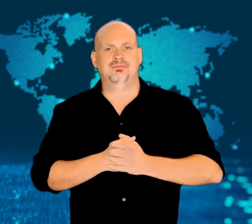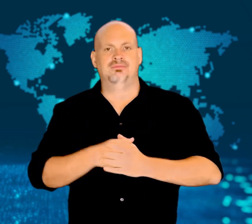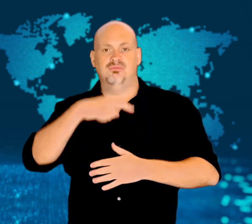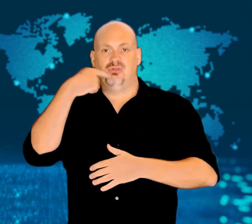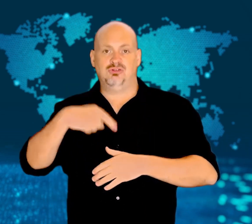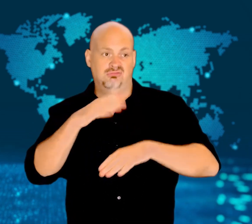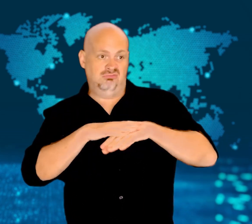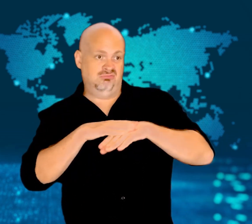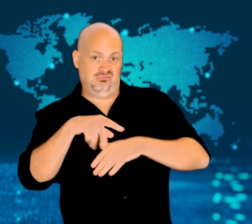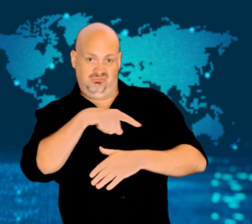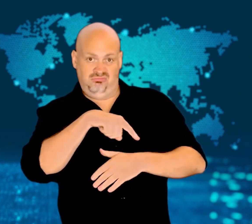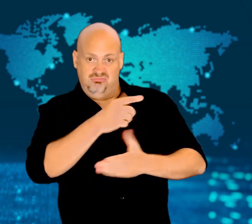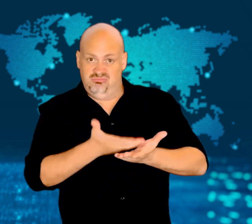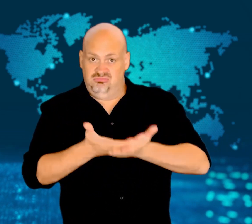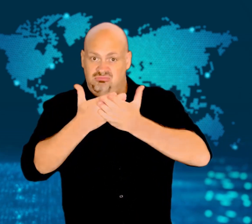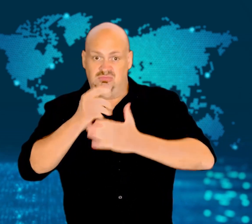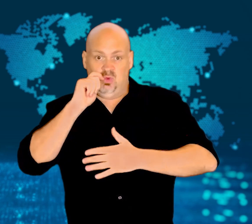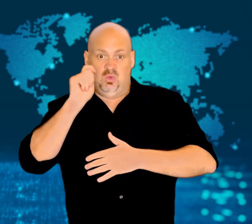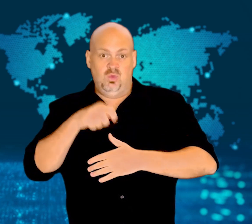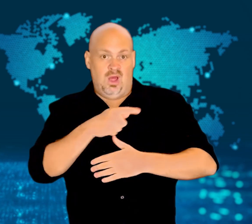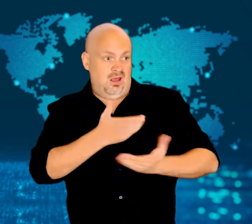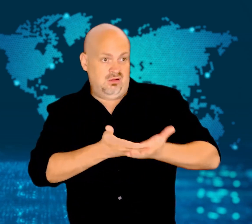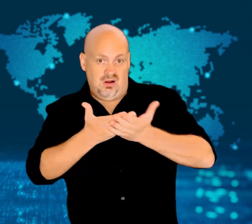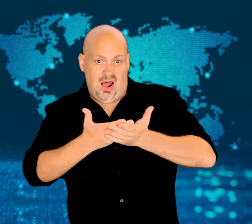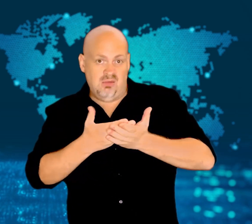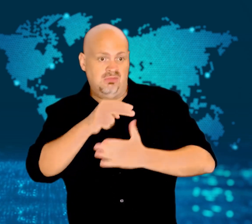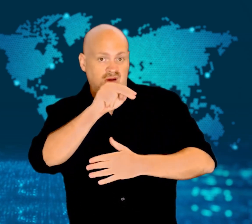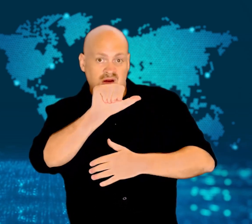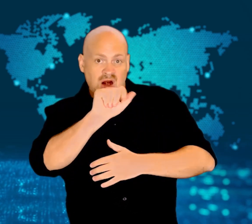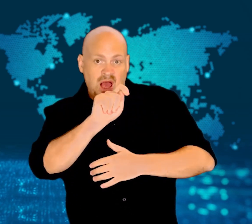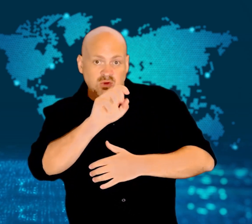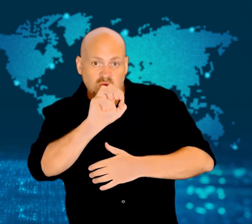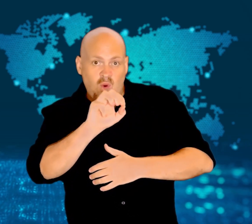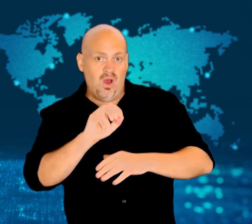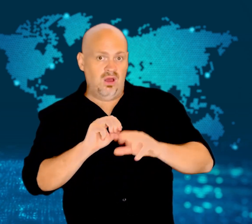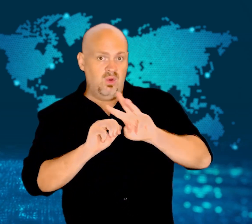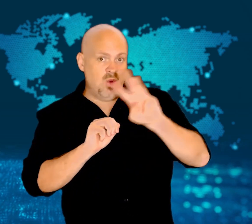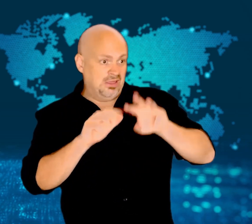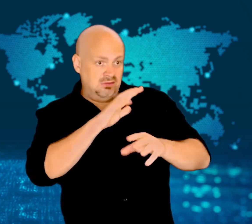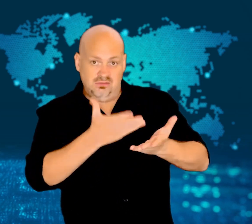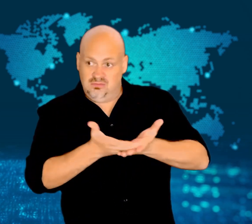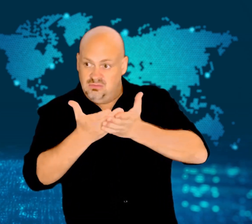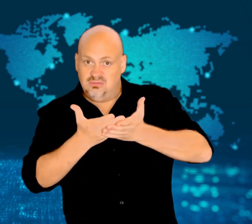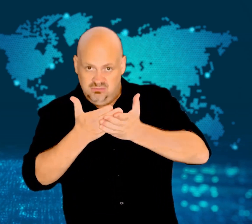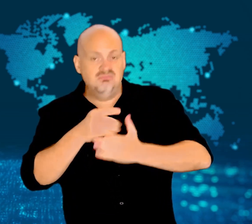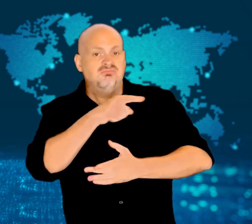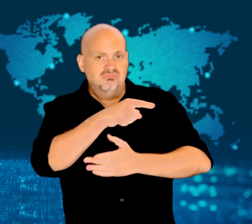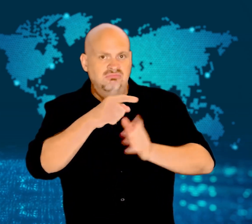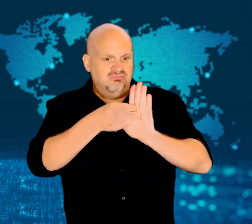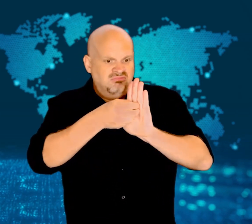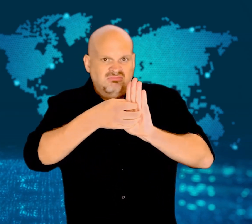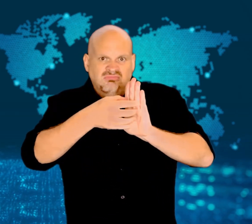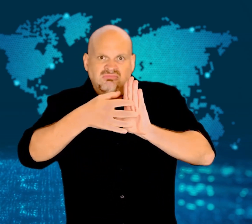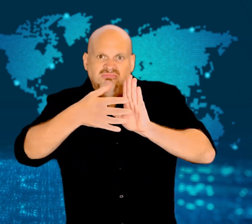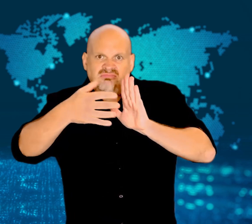as they say that NATO and Western countries are engaging